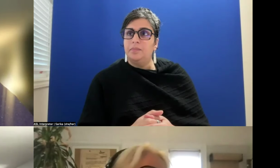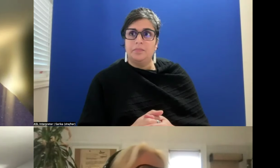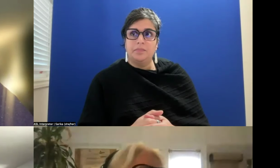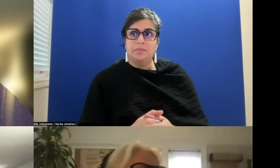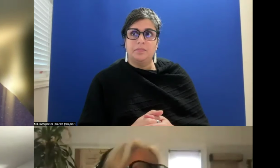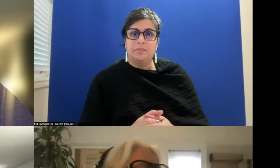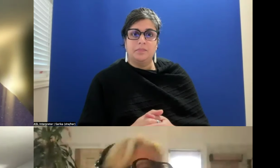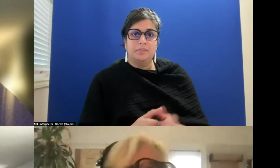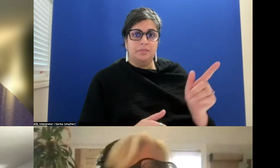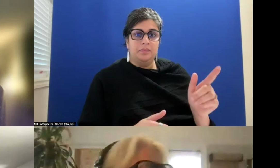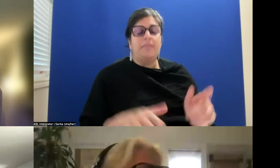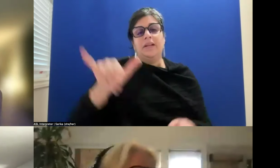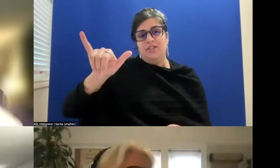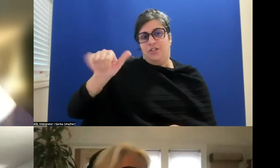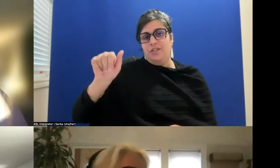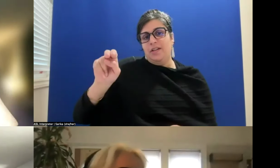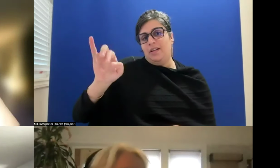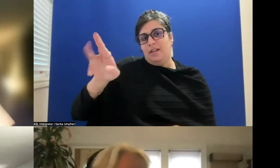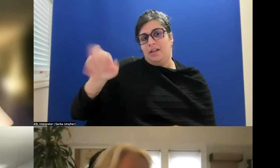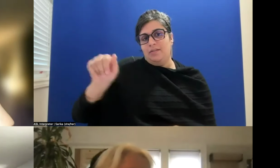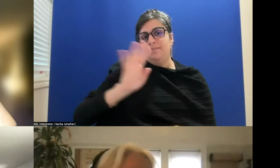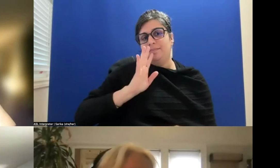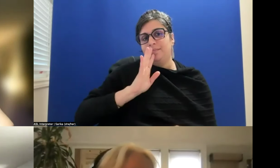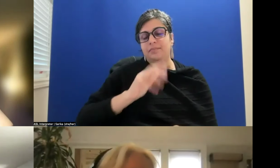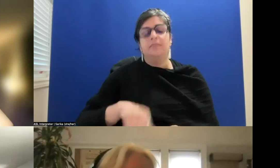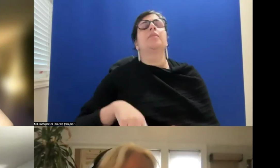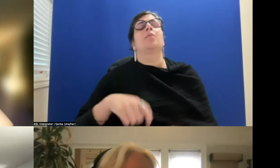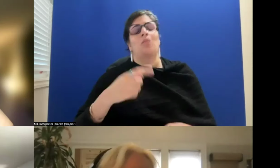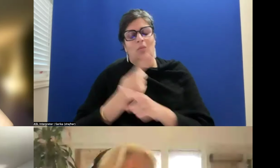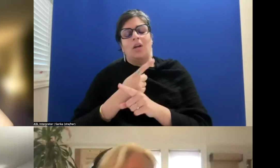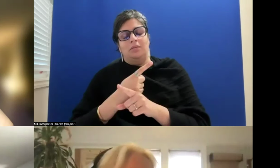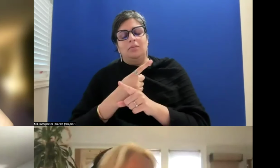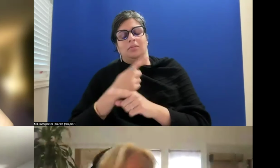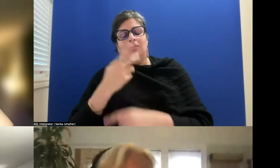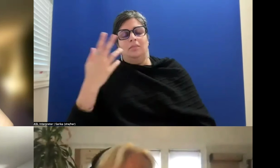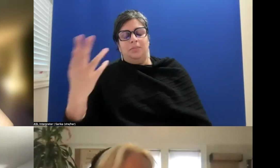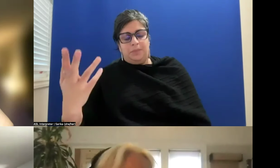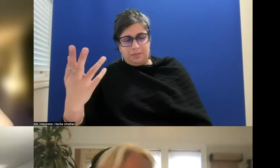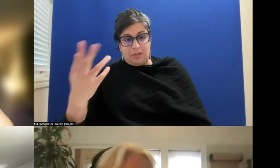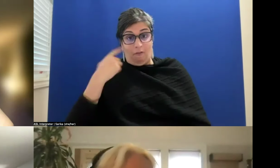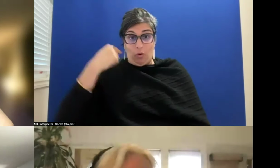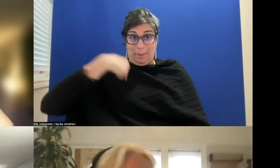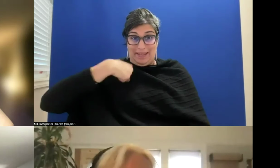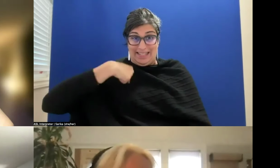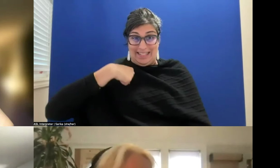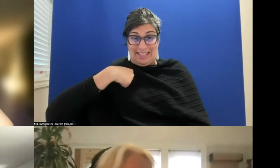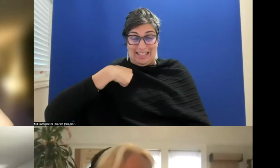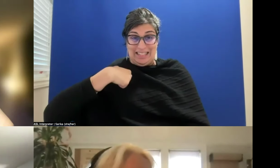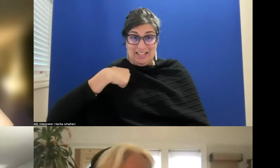Yeah. I mean, it's it's, I mean, for me, I feel like it's a